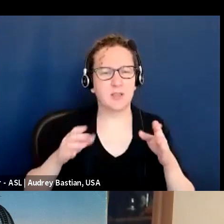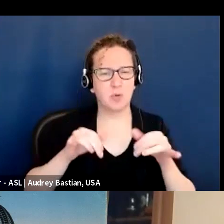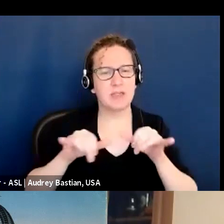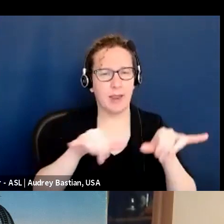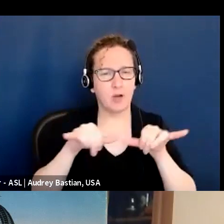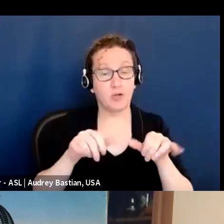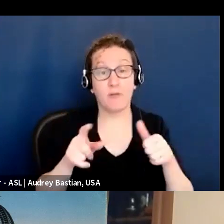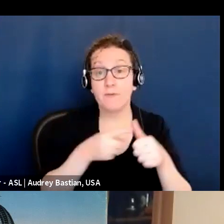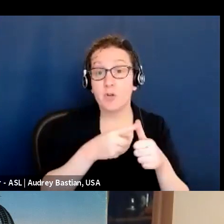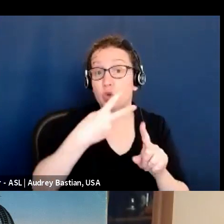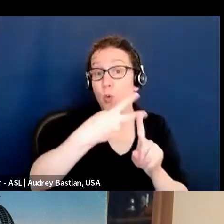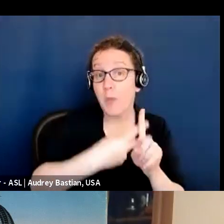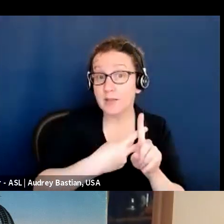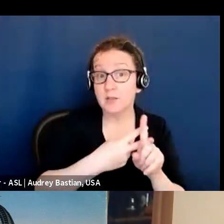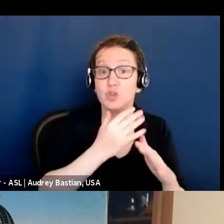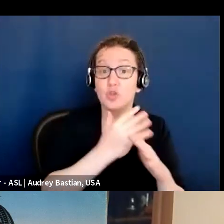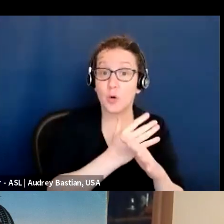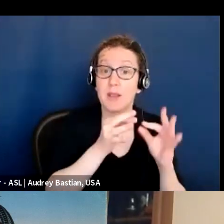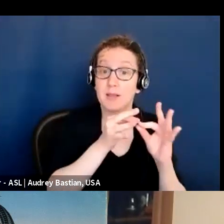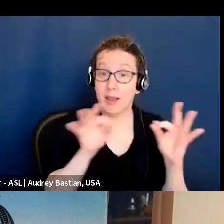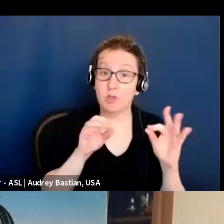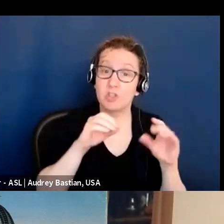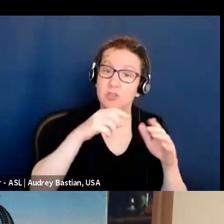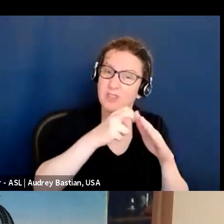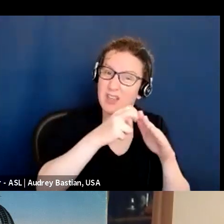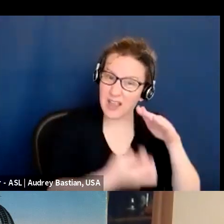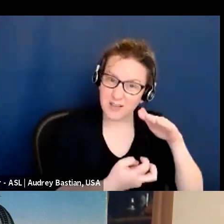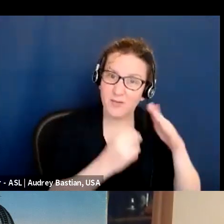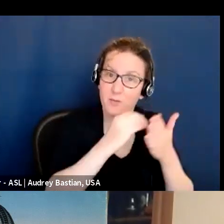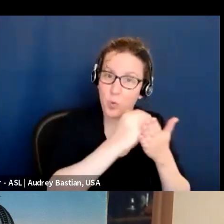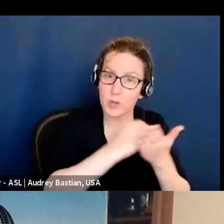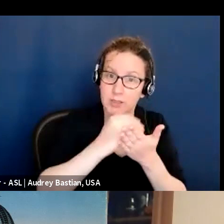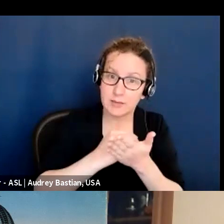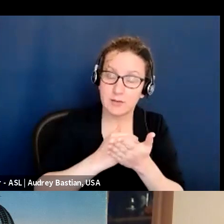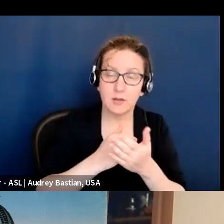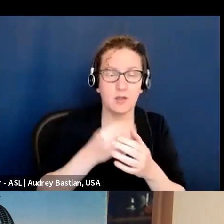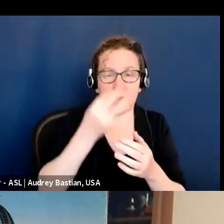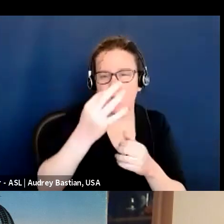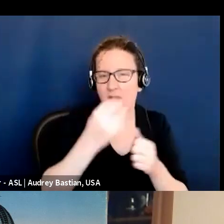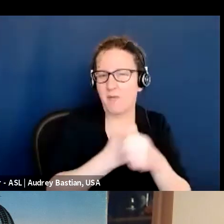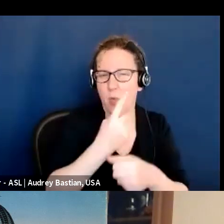are German language intensive courses. And nearly everyone is placed in a host family.